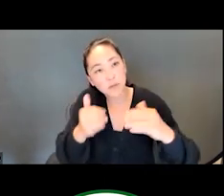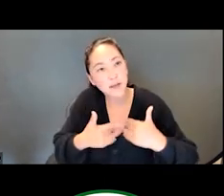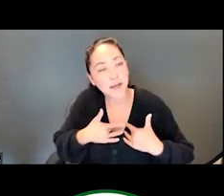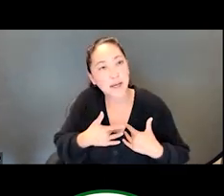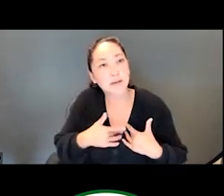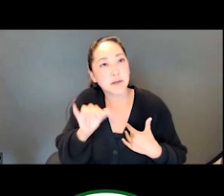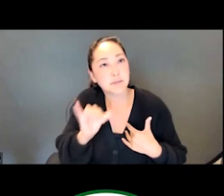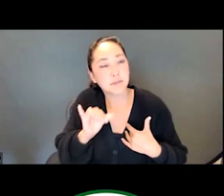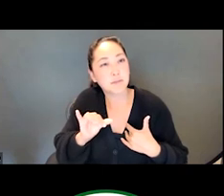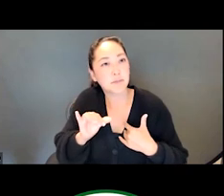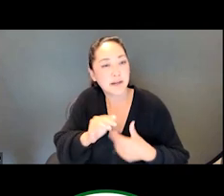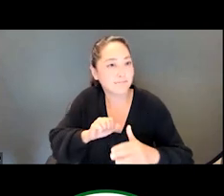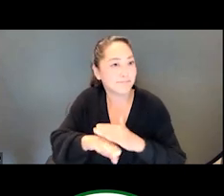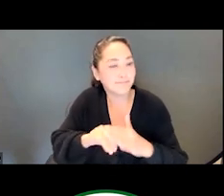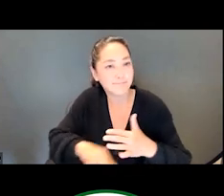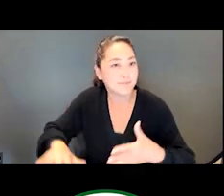great outdoors.